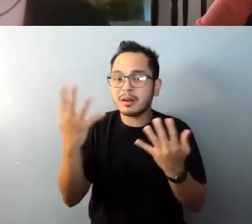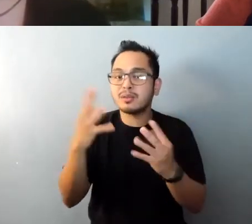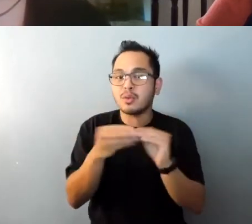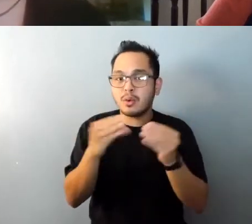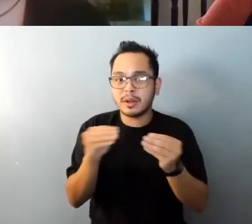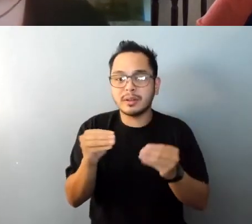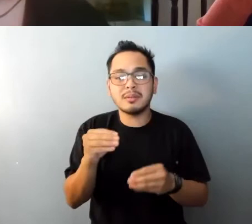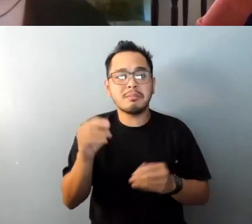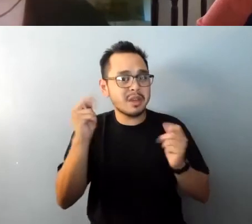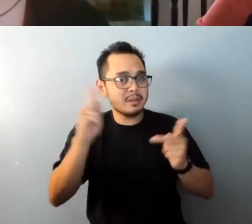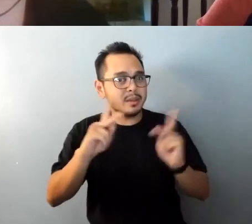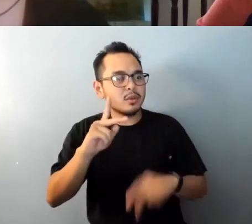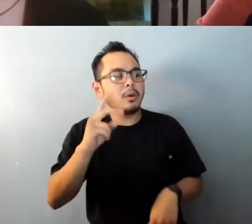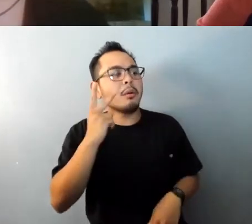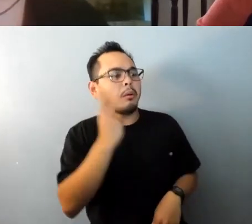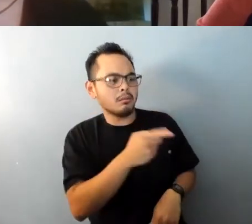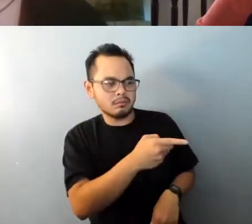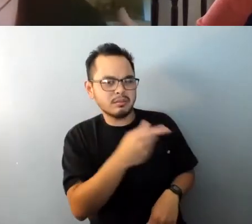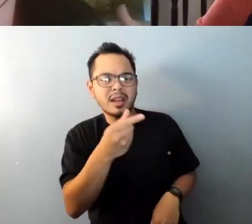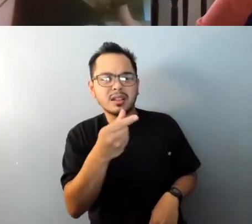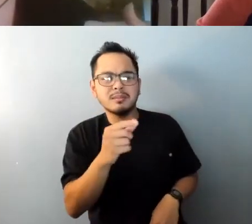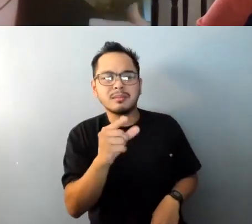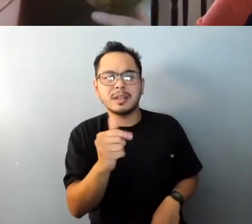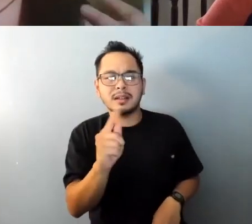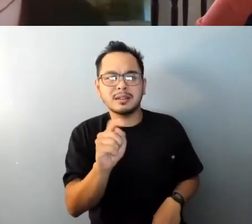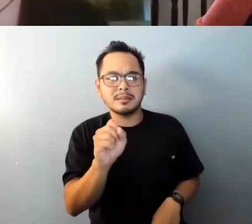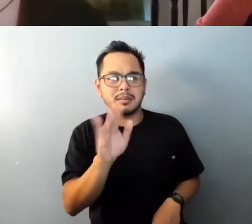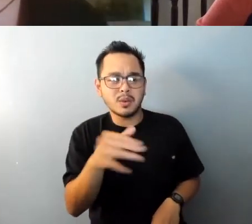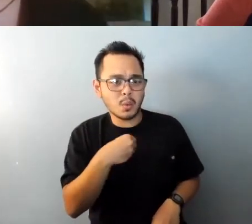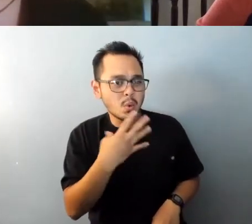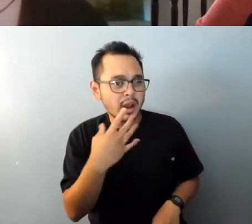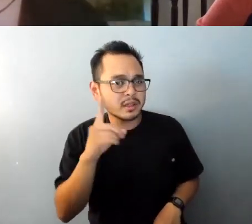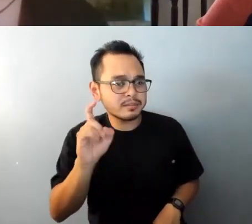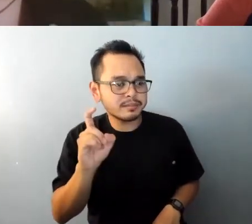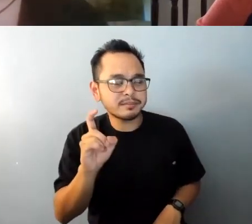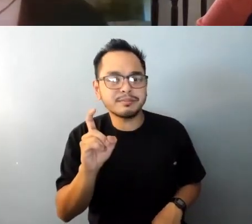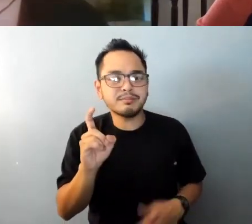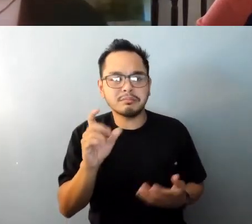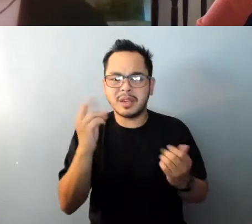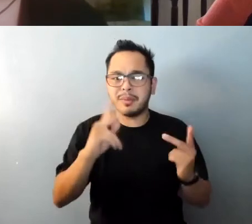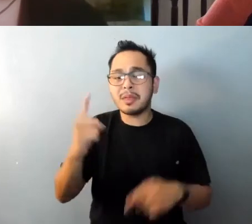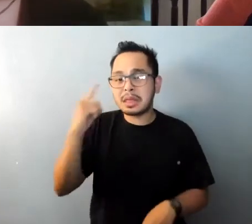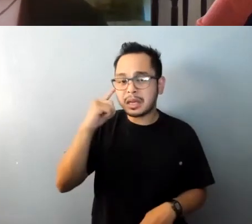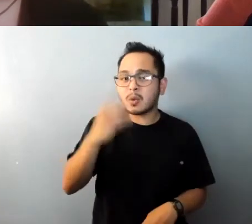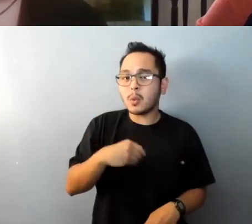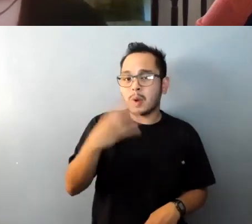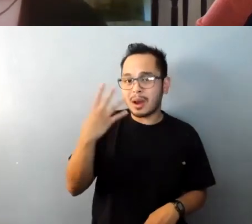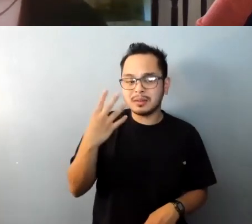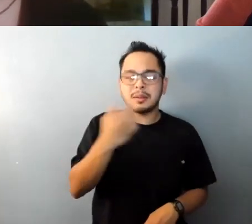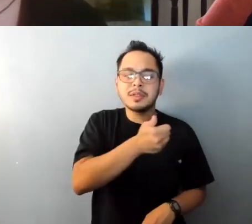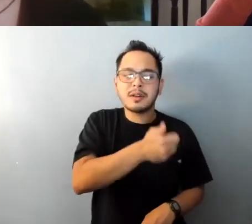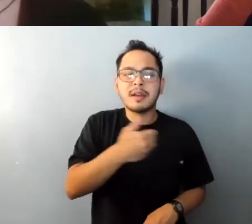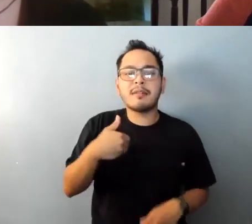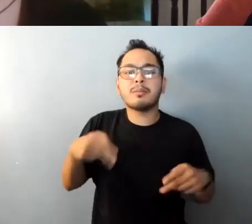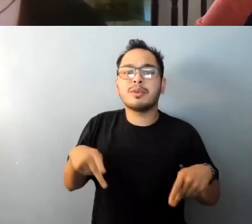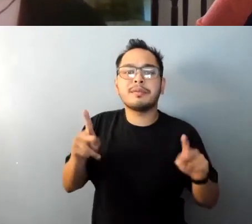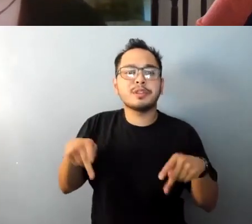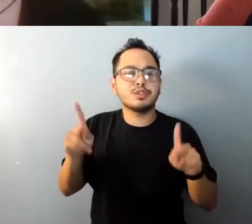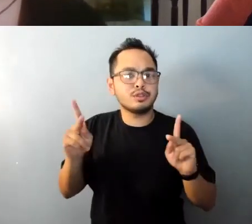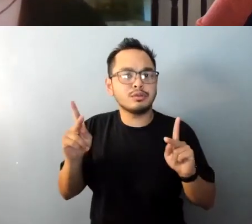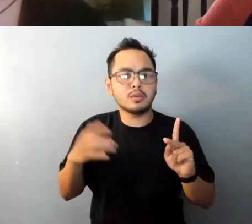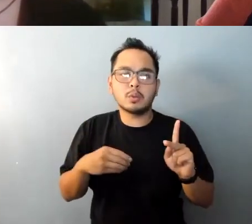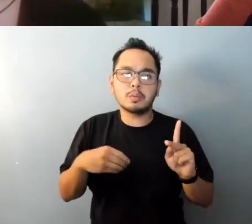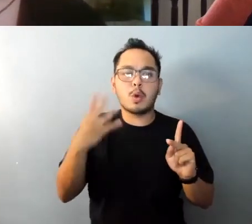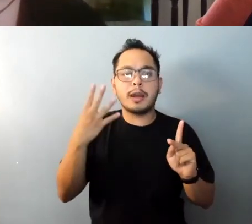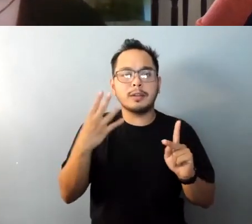definitely seen as white, he has the privilege of being a rich white man.